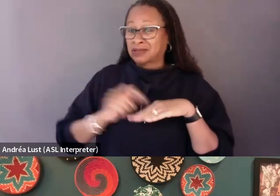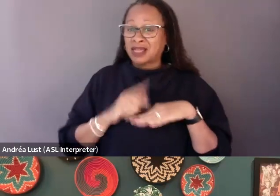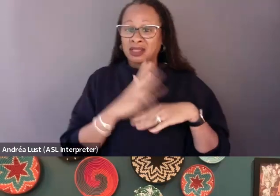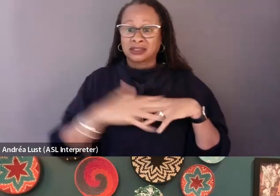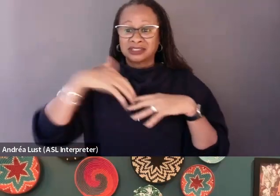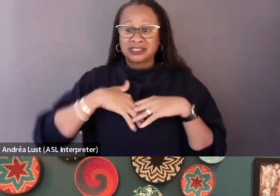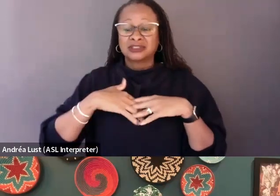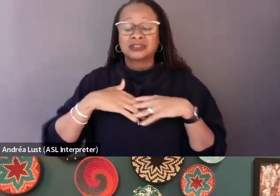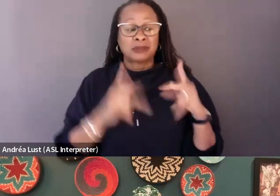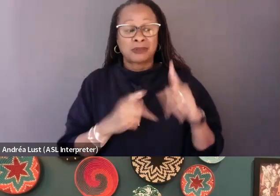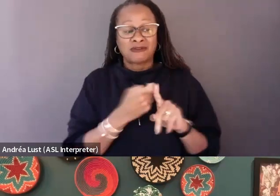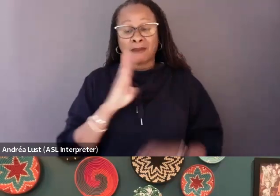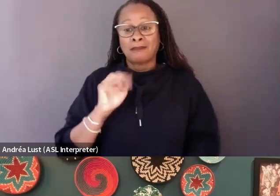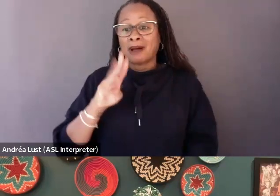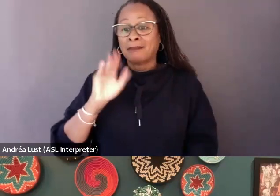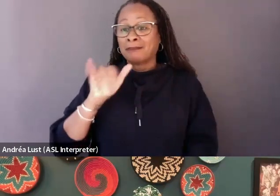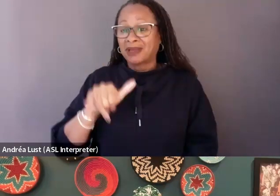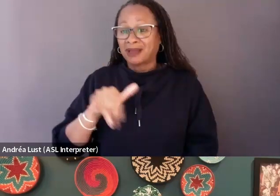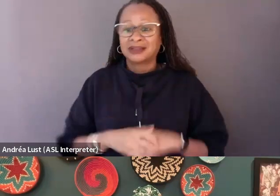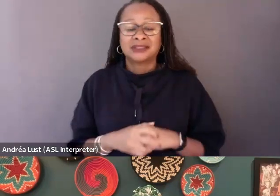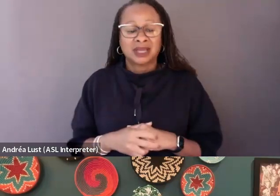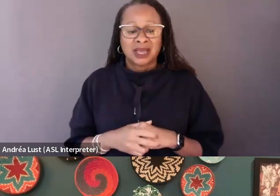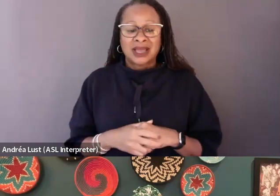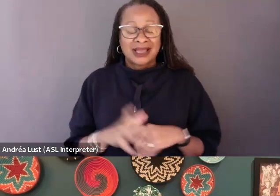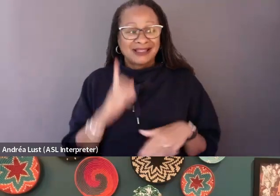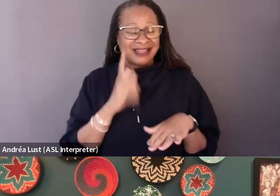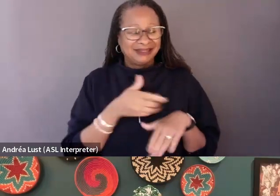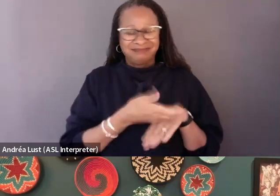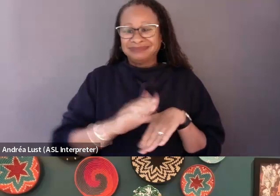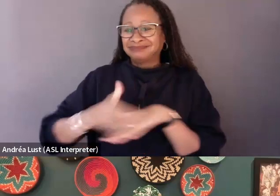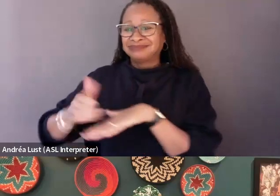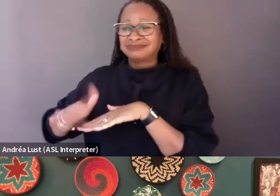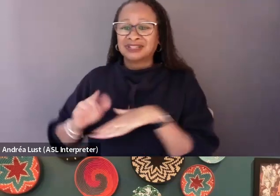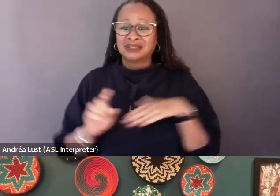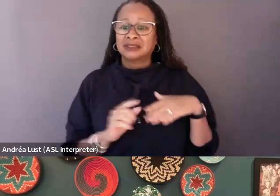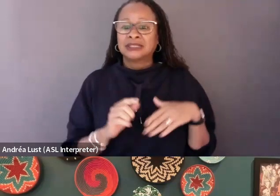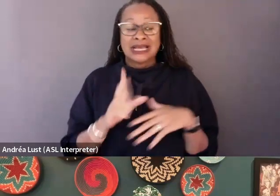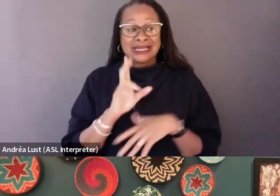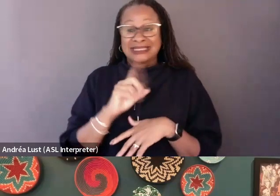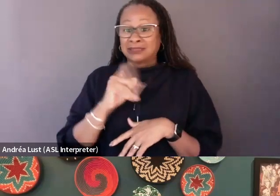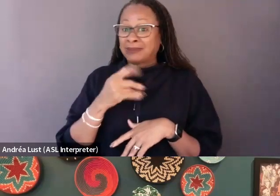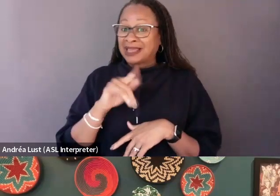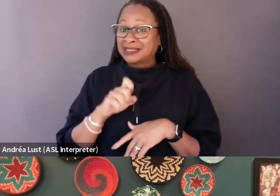And I started to think, well, displacement happens everywhere in this country. In questionnaire, it is in the name of nationalism